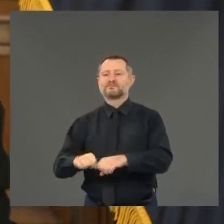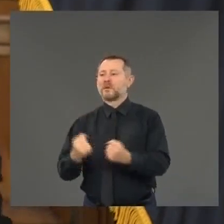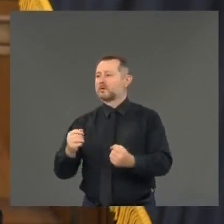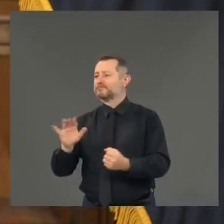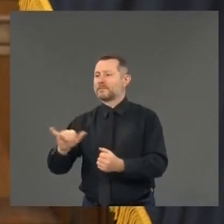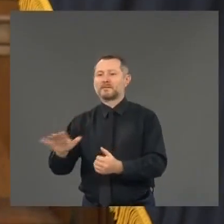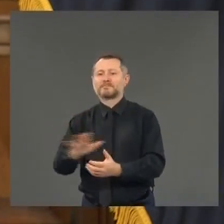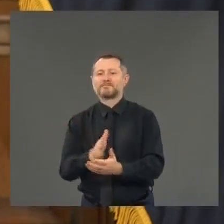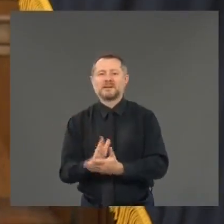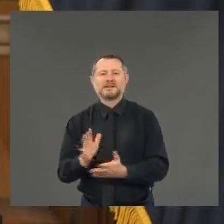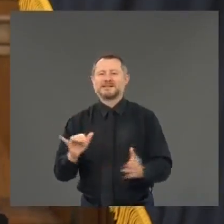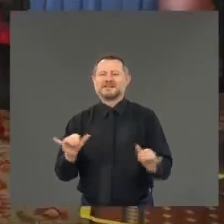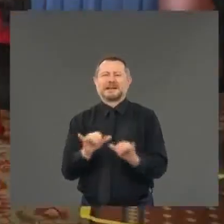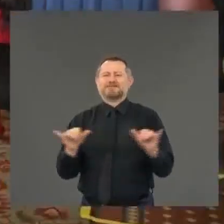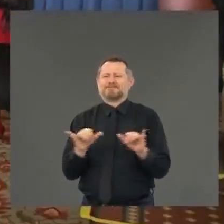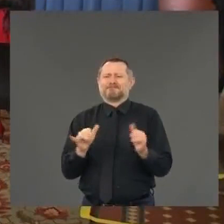WHY ARE THEY ALWAYS BLACK LIVES? WHO GET VIOLATED BY THE SYSTEM. WHY?